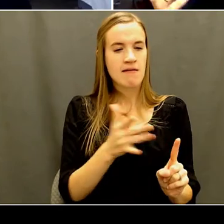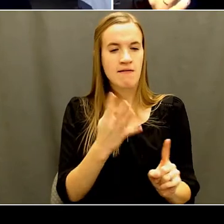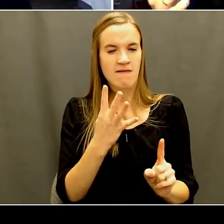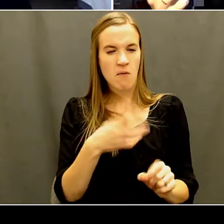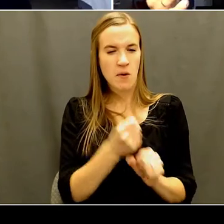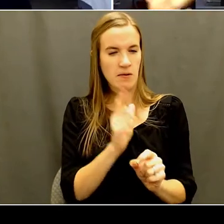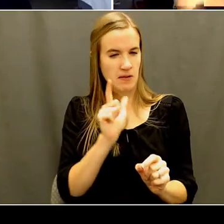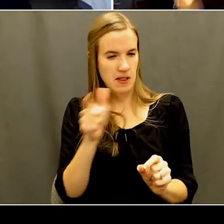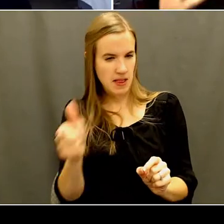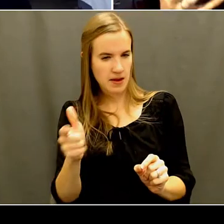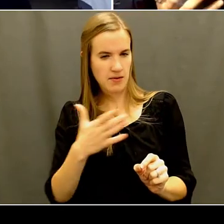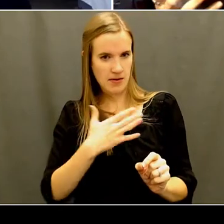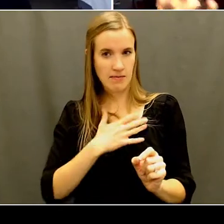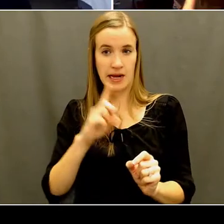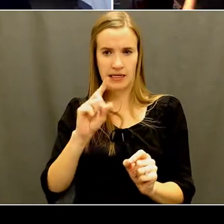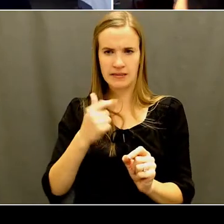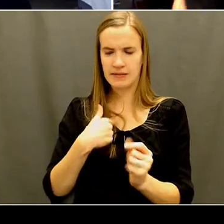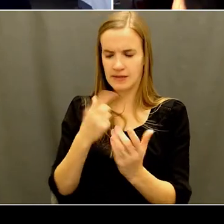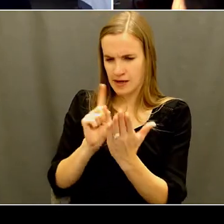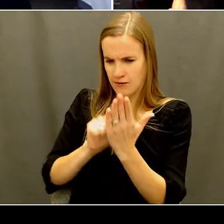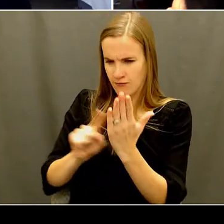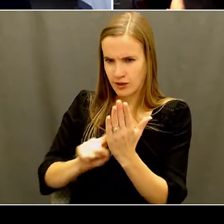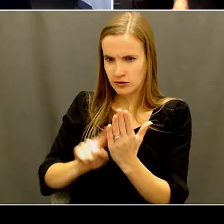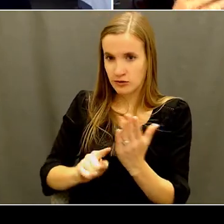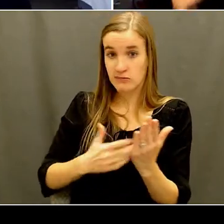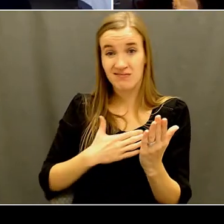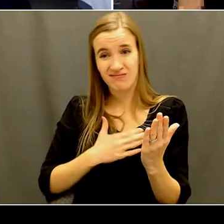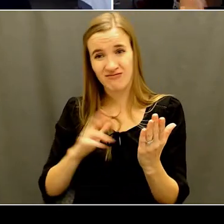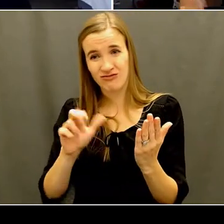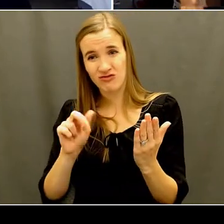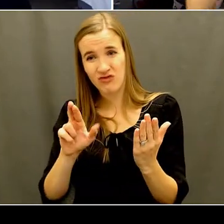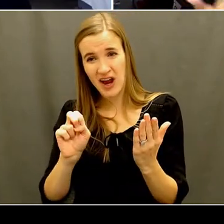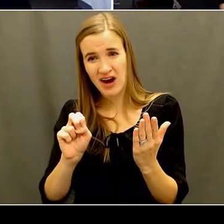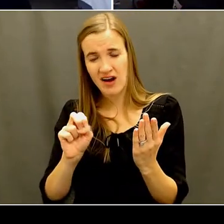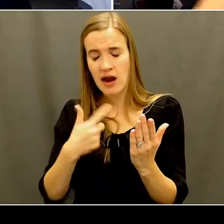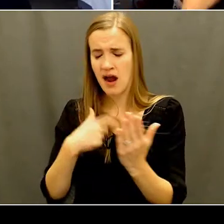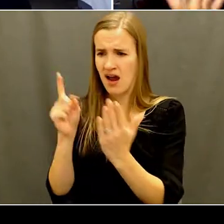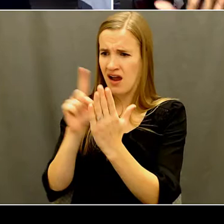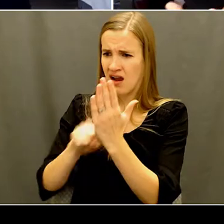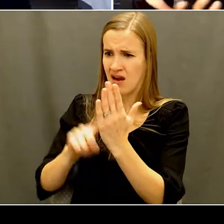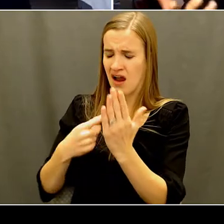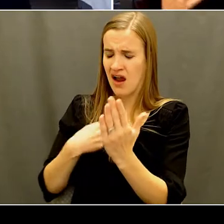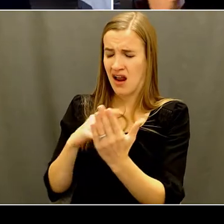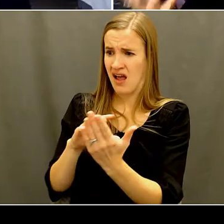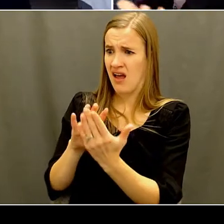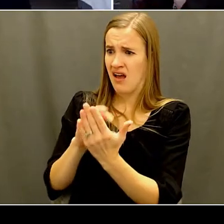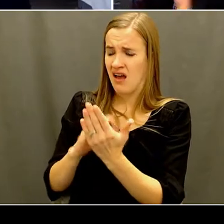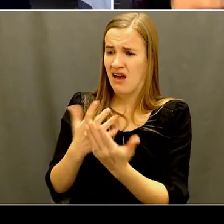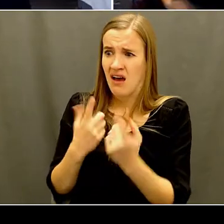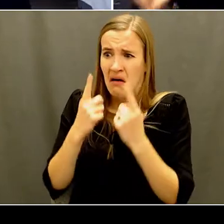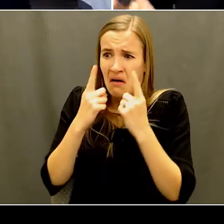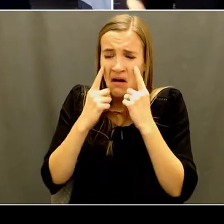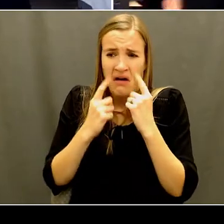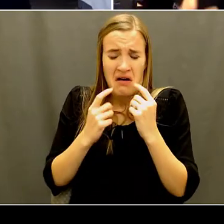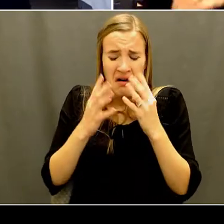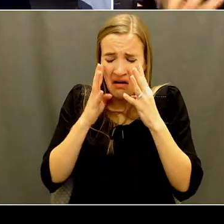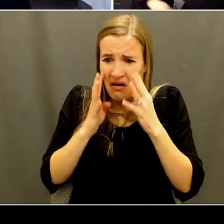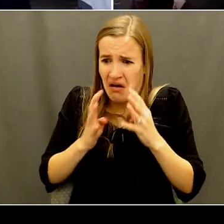disability because it's very rare and I just was like, bawling, I'm crying. I'm like, What do you mean? What does this mean? What do I do with this